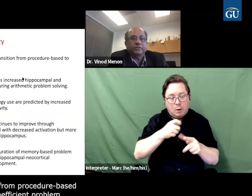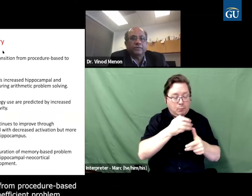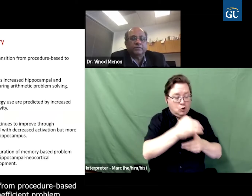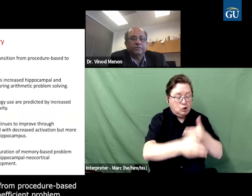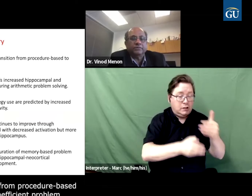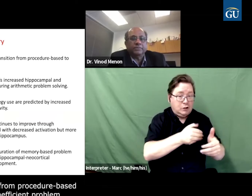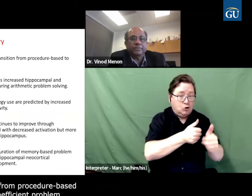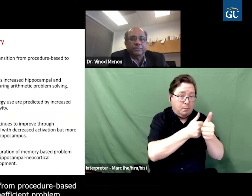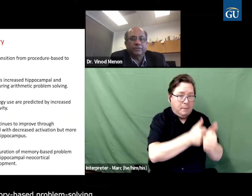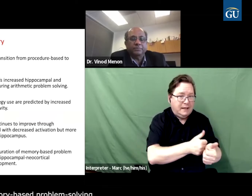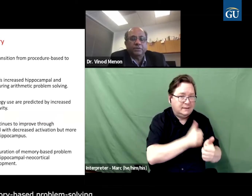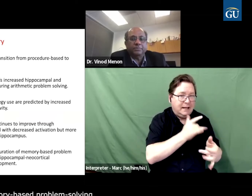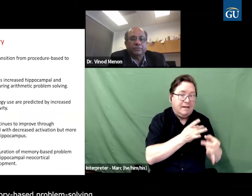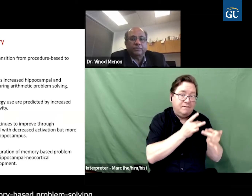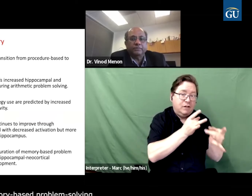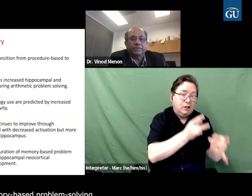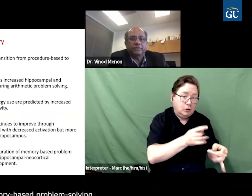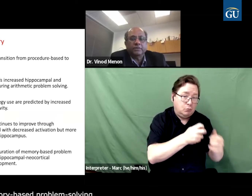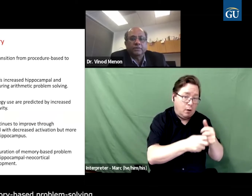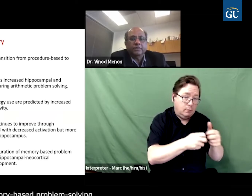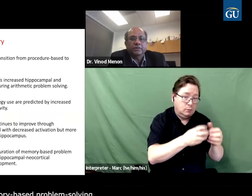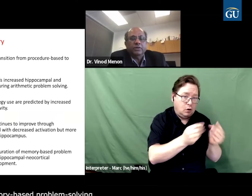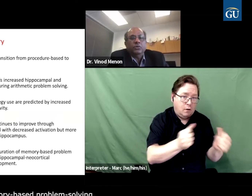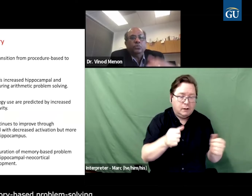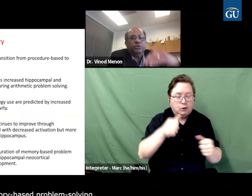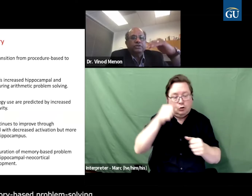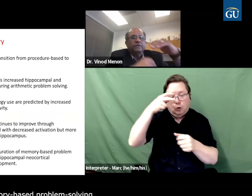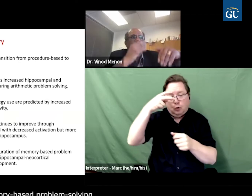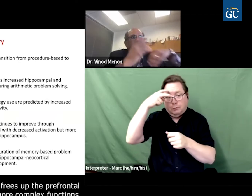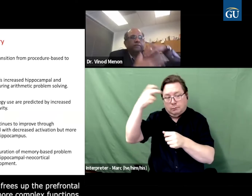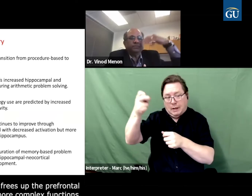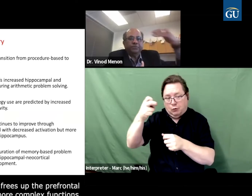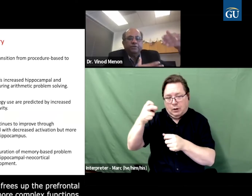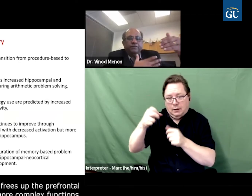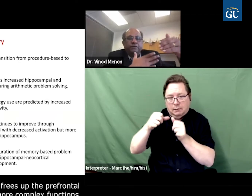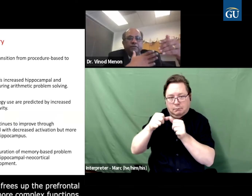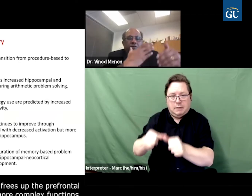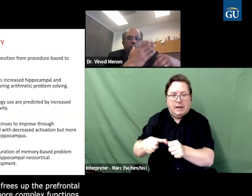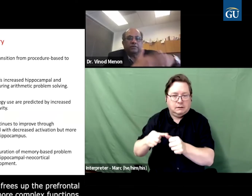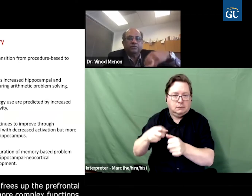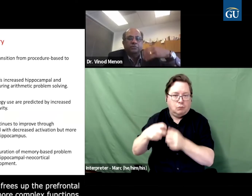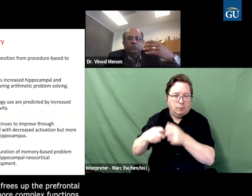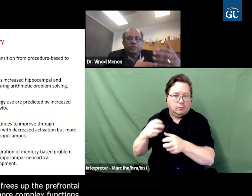inefficient problem solving to memory based problem solving